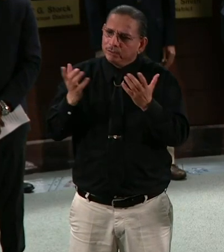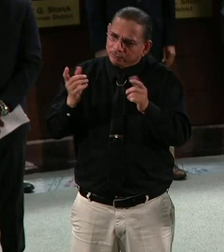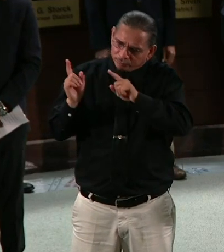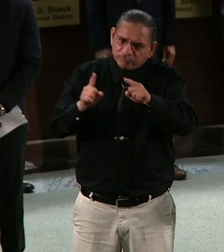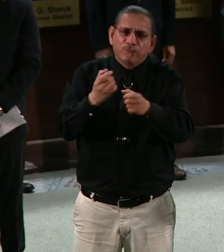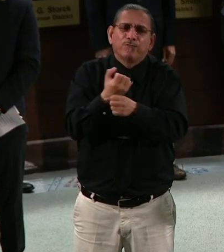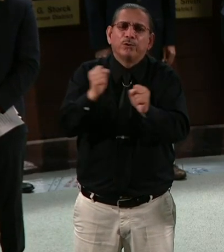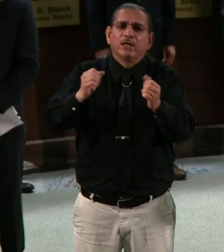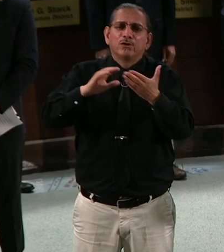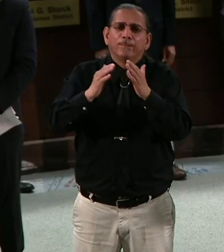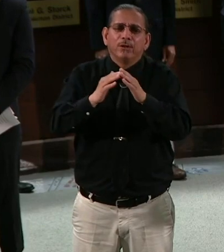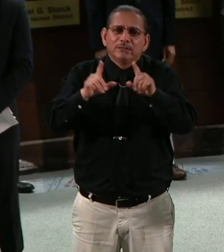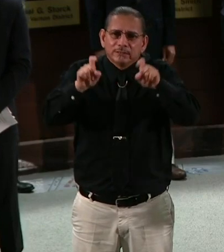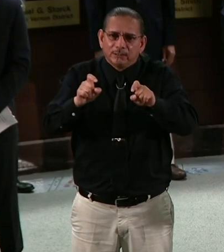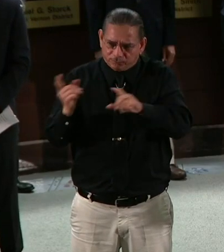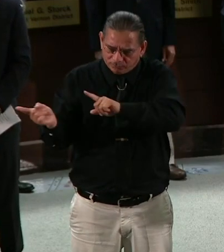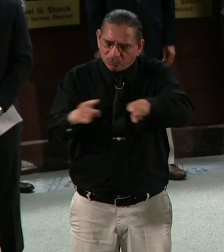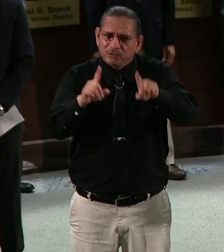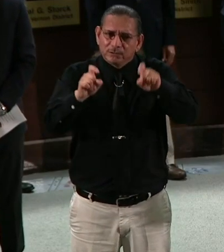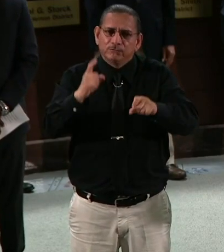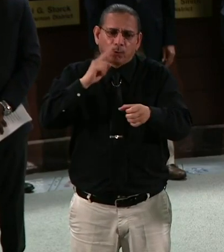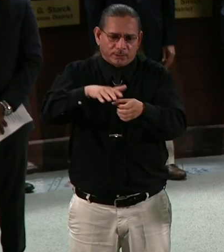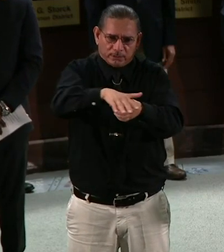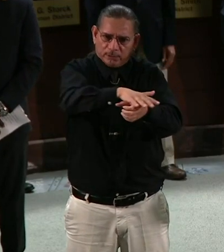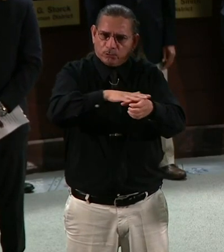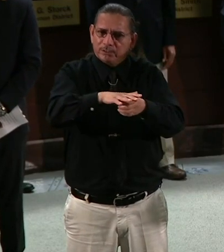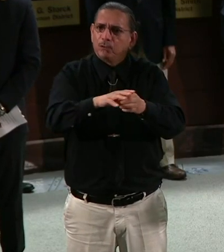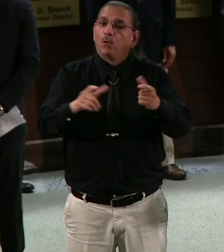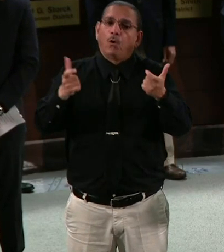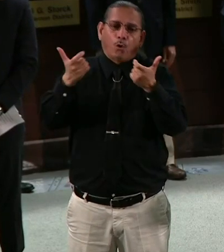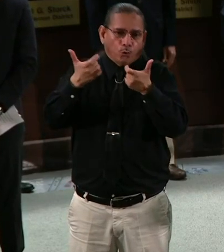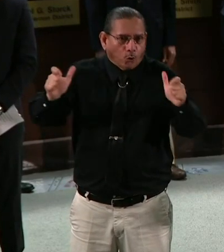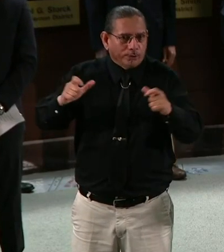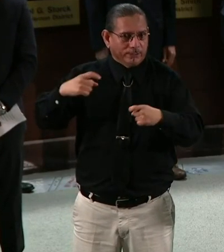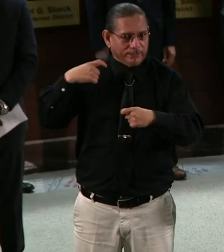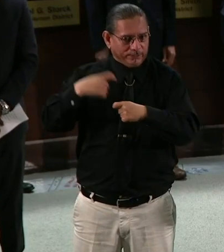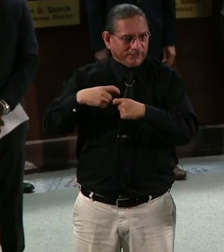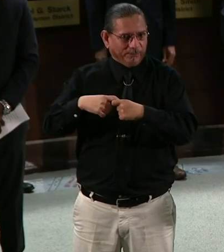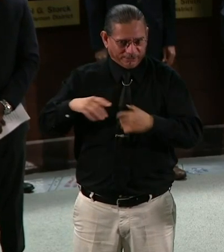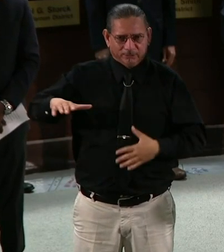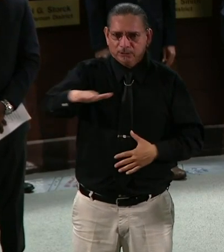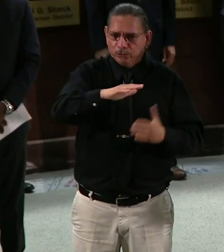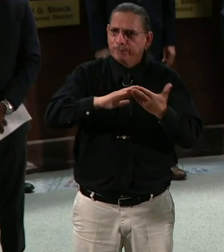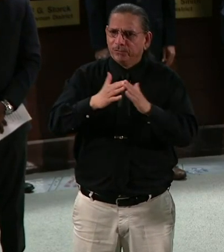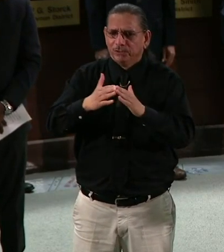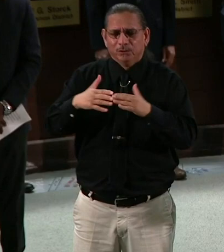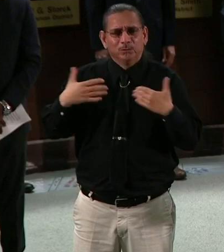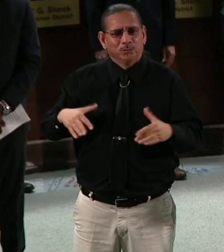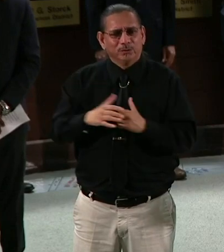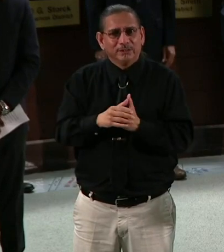DIRECTING FOR THE COMMUNITY TESTING EVENTS TO AREAS WITH